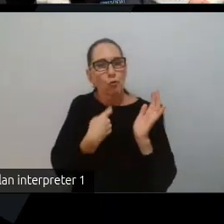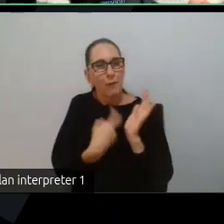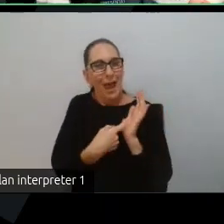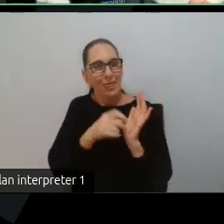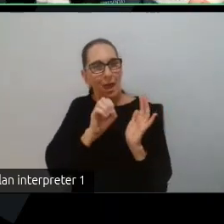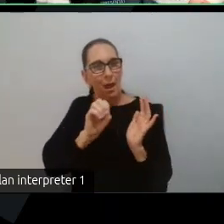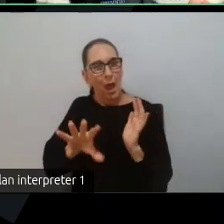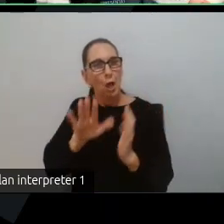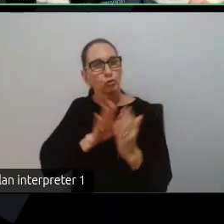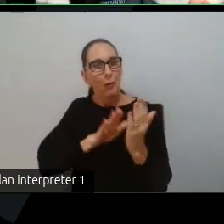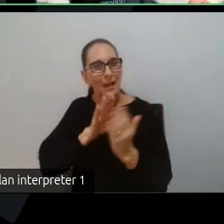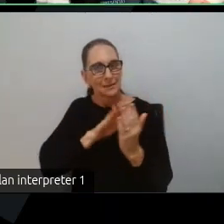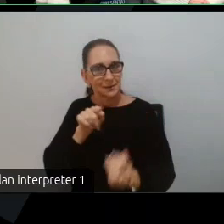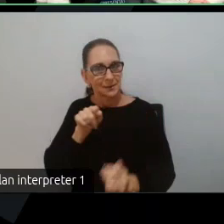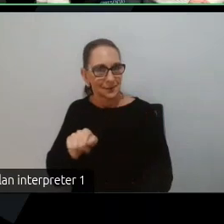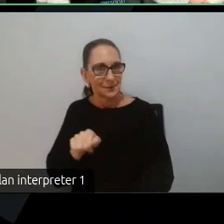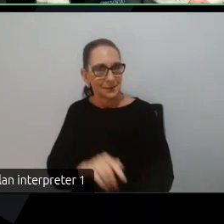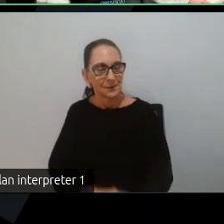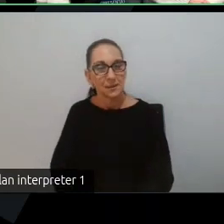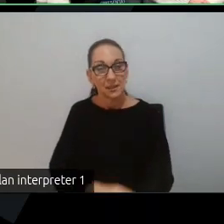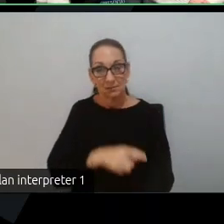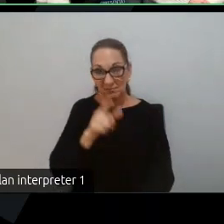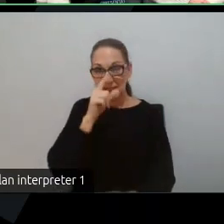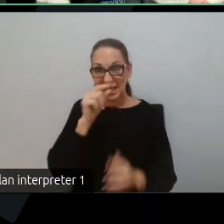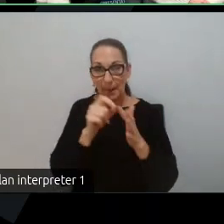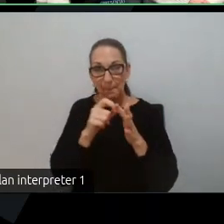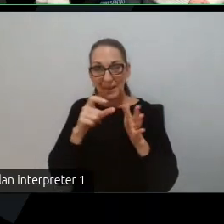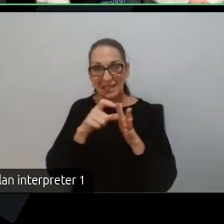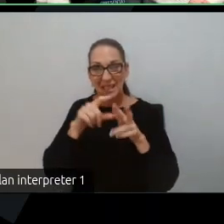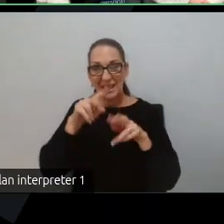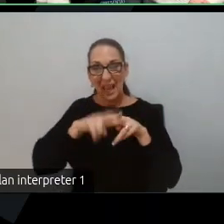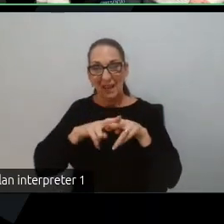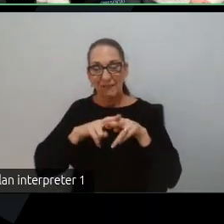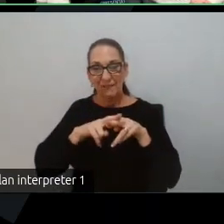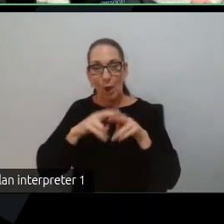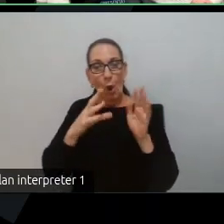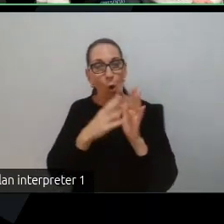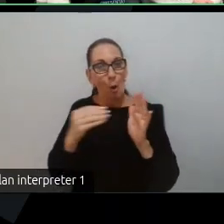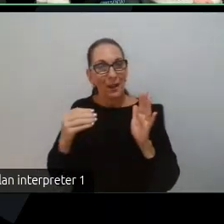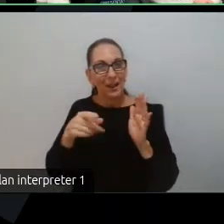You are also able to access a PDF copy of today's presentation slides in the handout section,